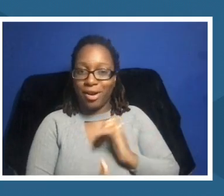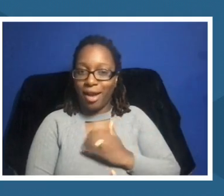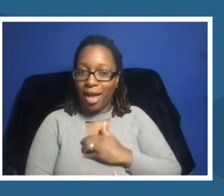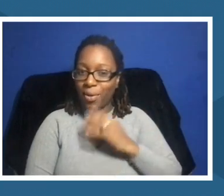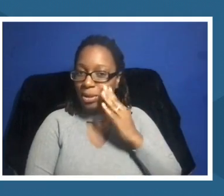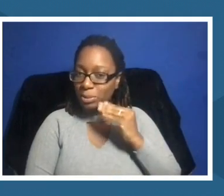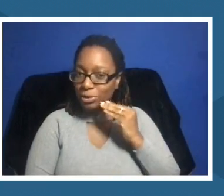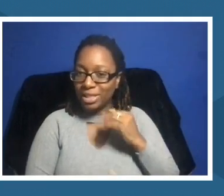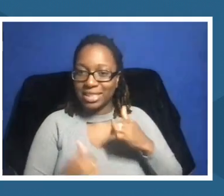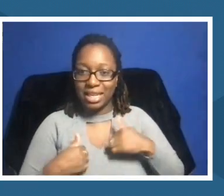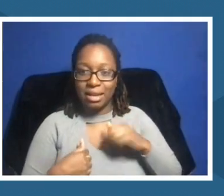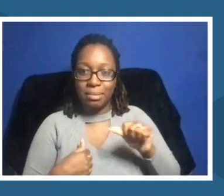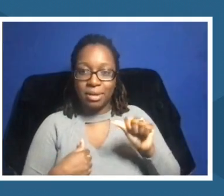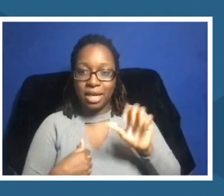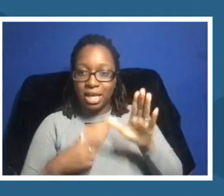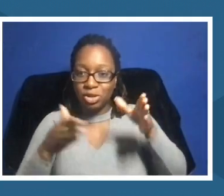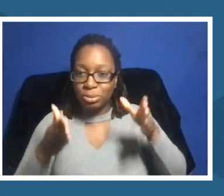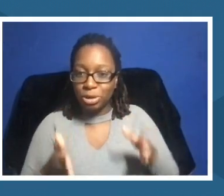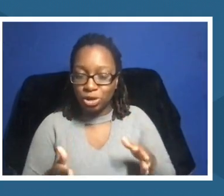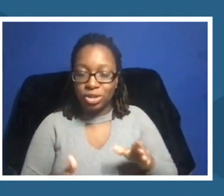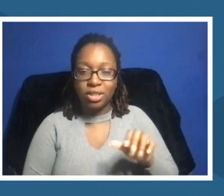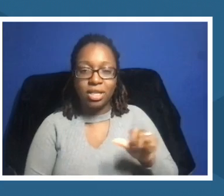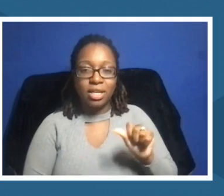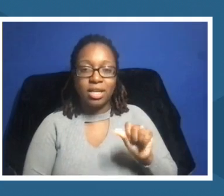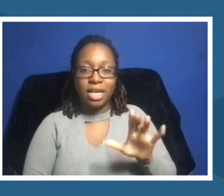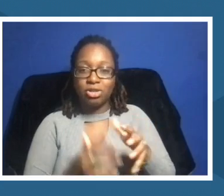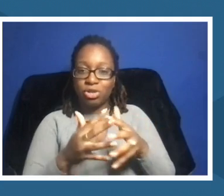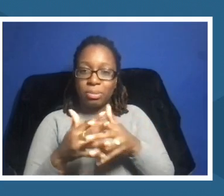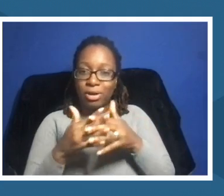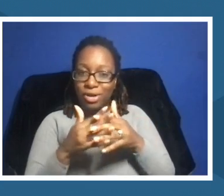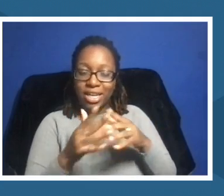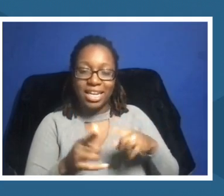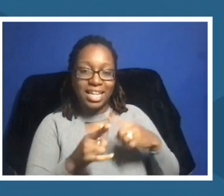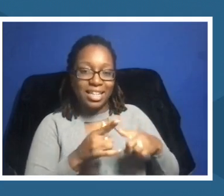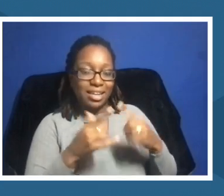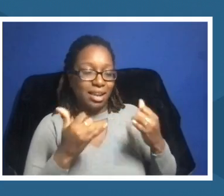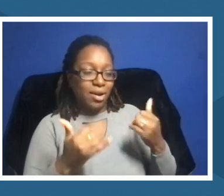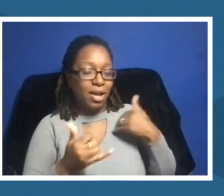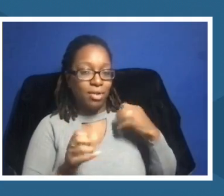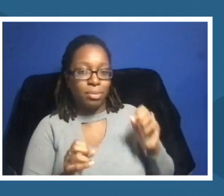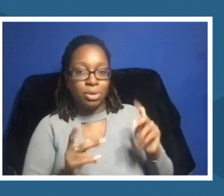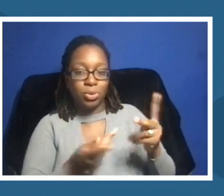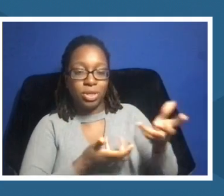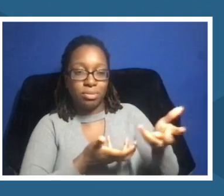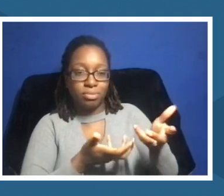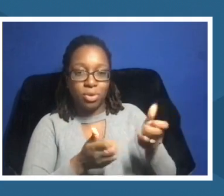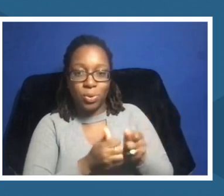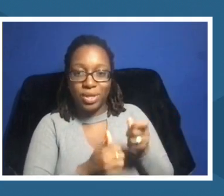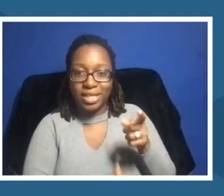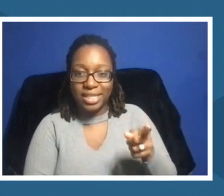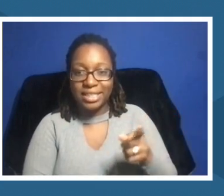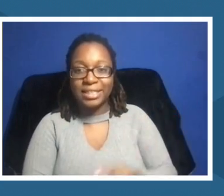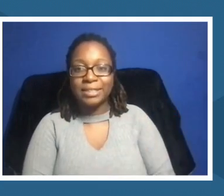person right being an asian american and then getting a chance to engage in this and